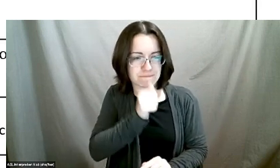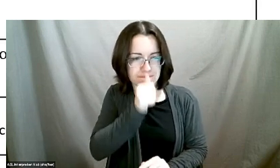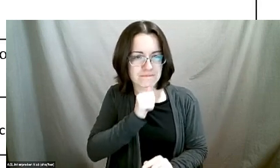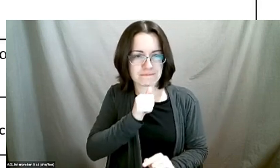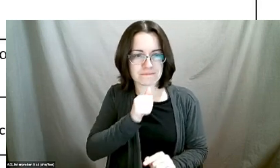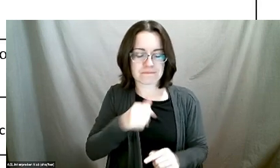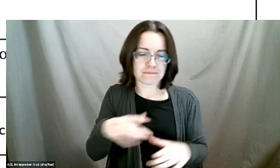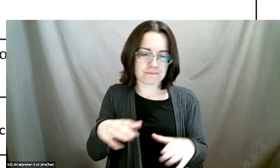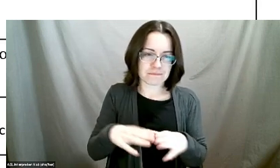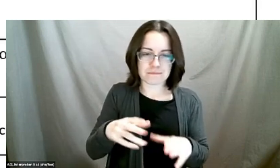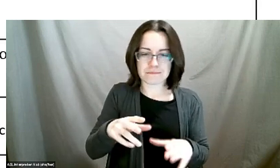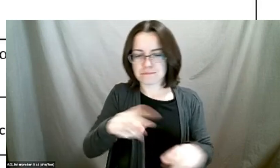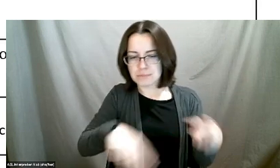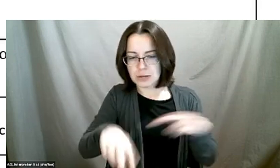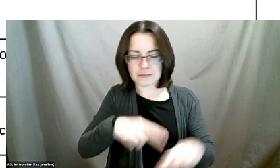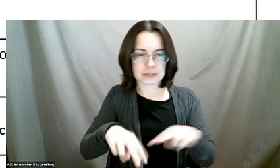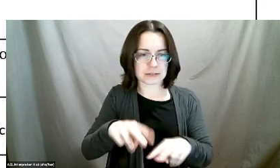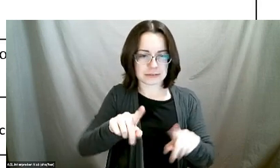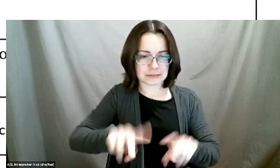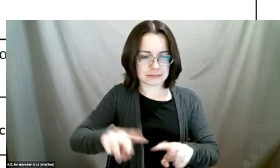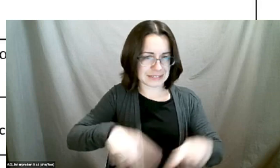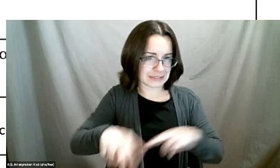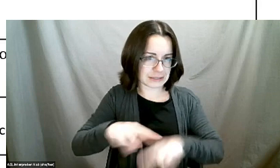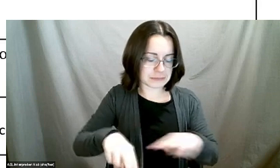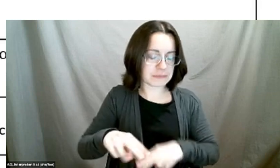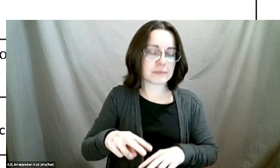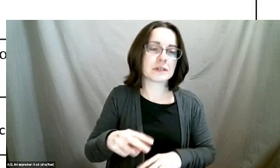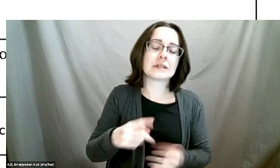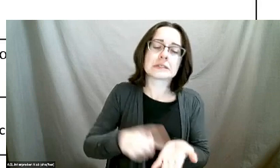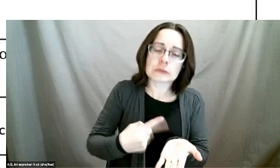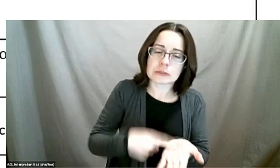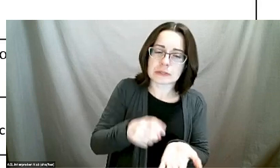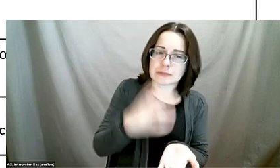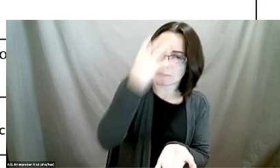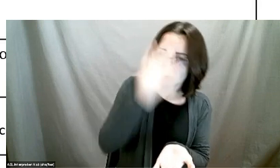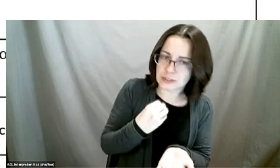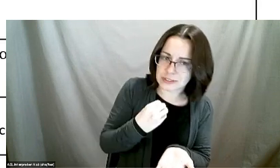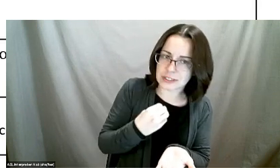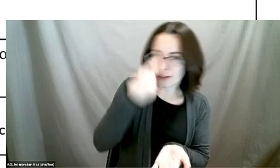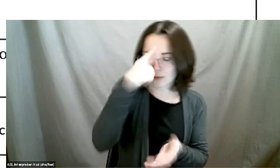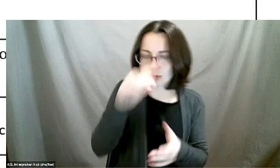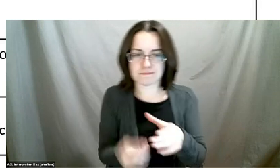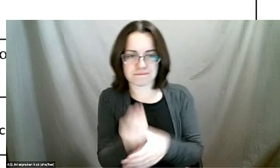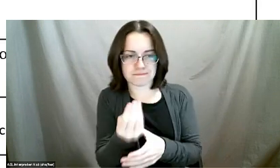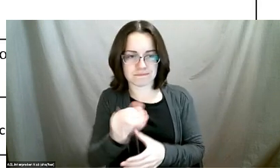IV sedation to insert that IUD. Endometrial ablation and hysterectomy